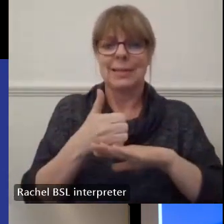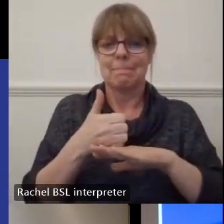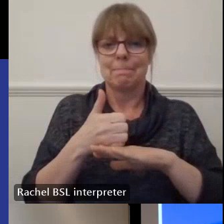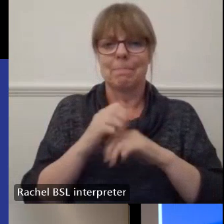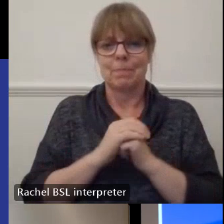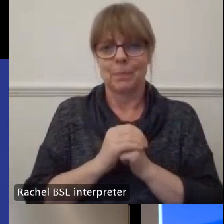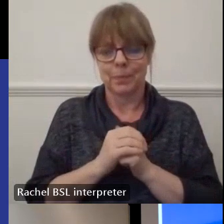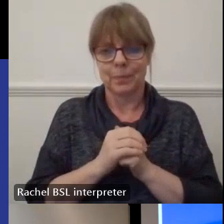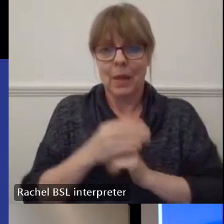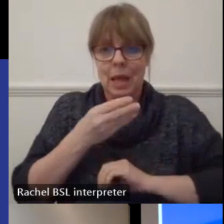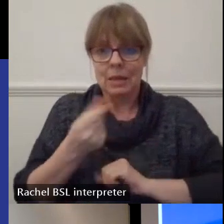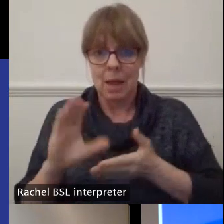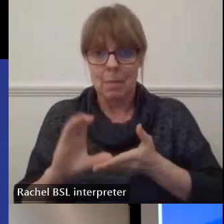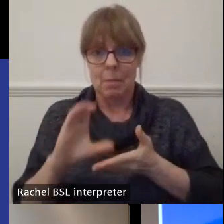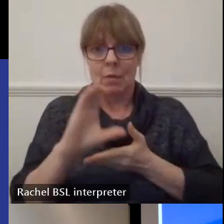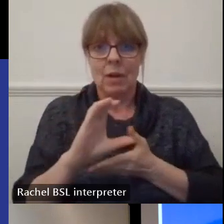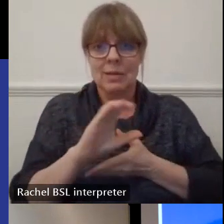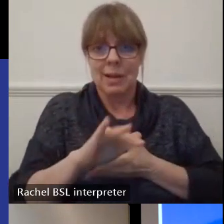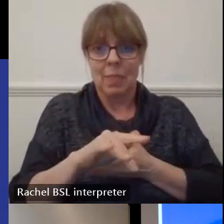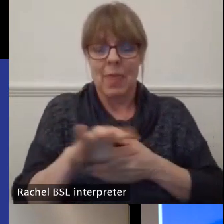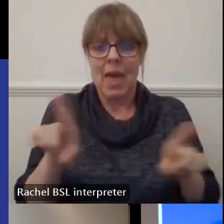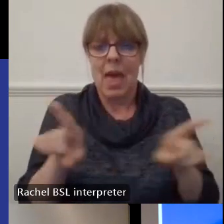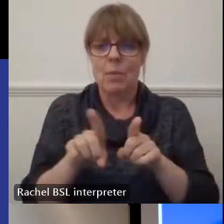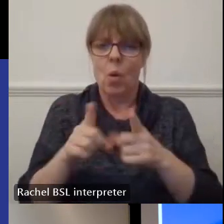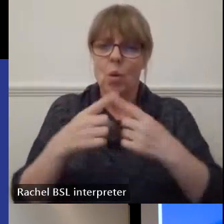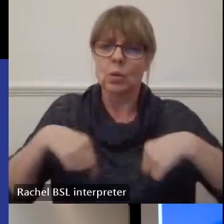a passion for volunteer management, programme development, et cetera.